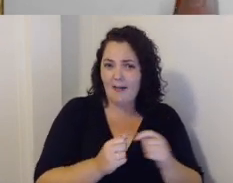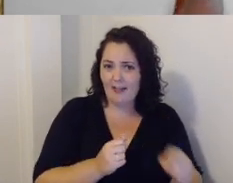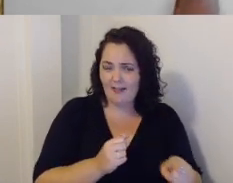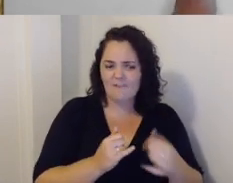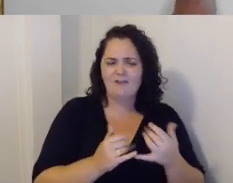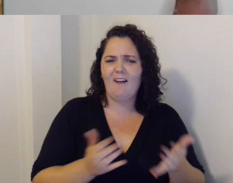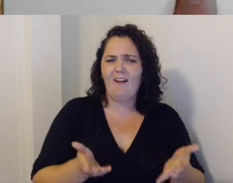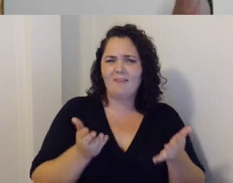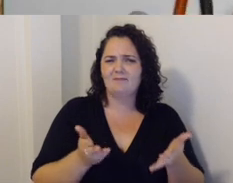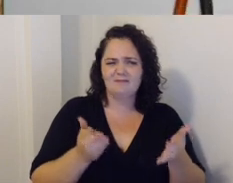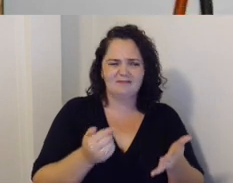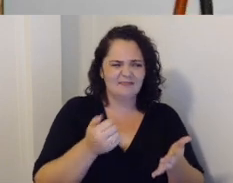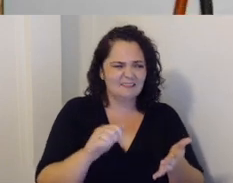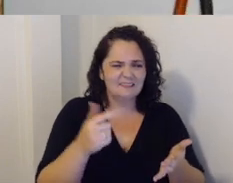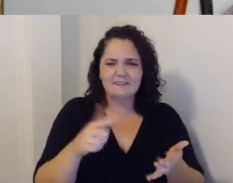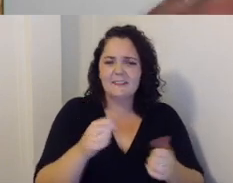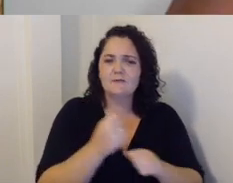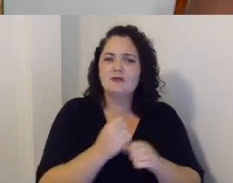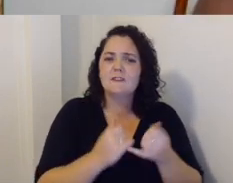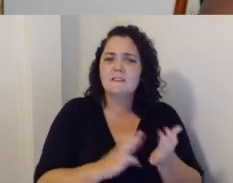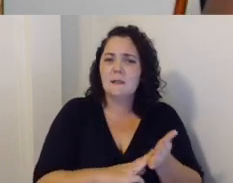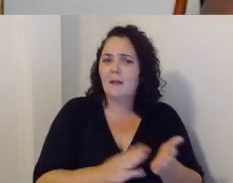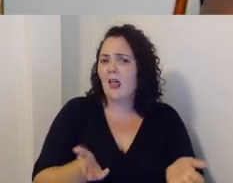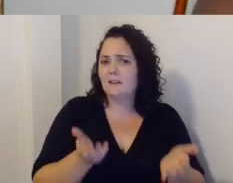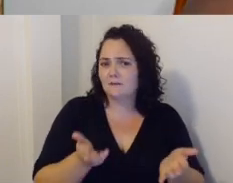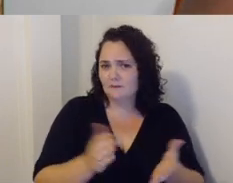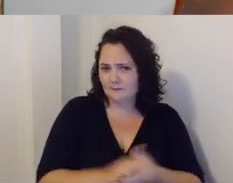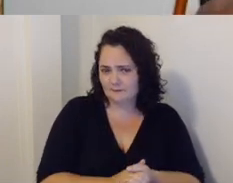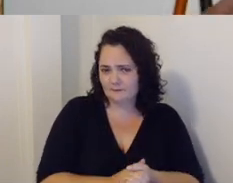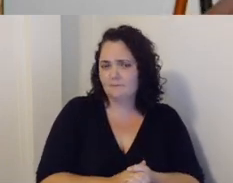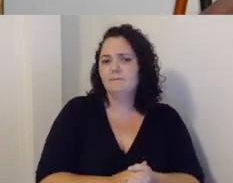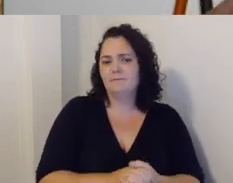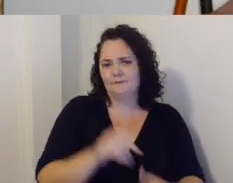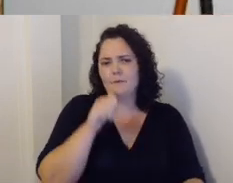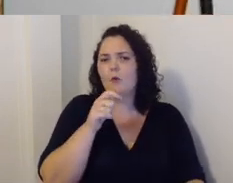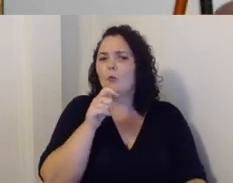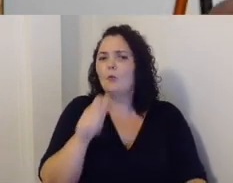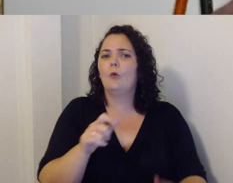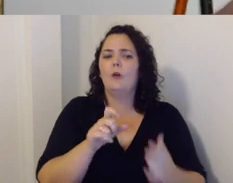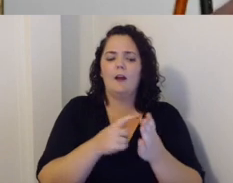a very lightweight um drawing paper and again cartridge paper is a uniquely Australian word